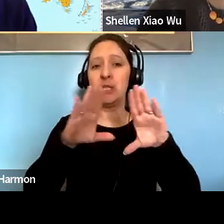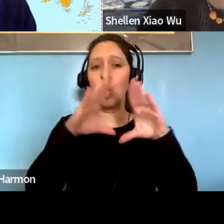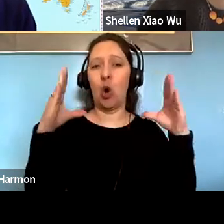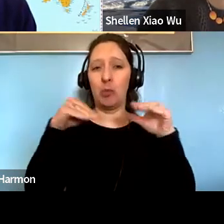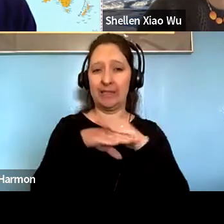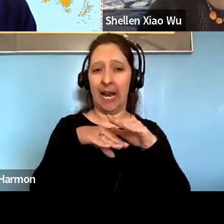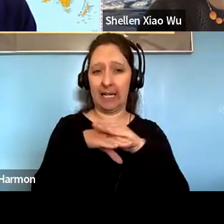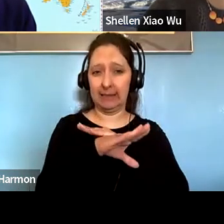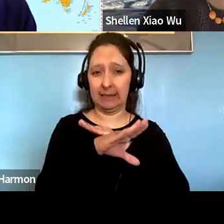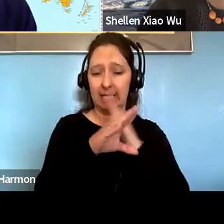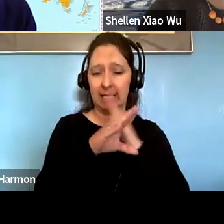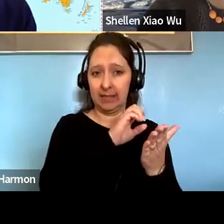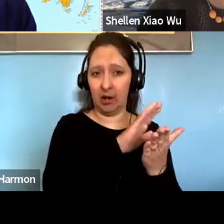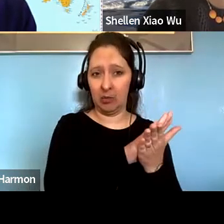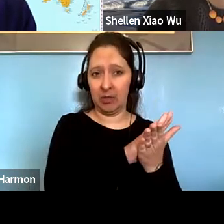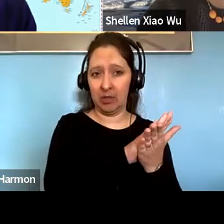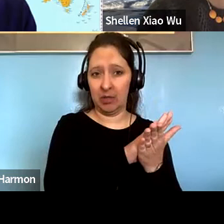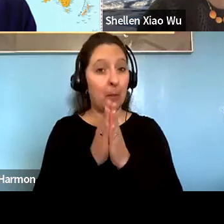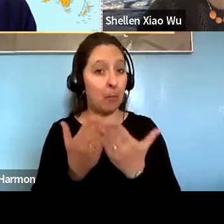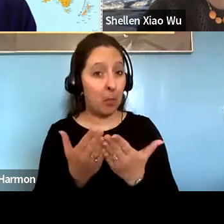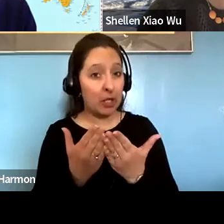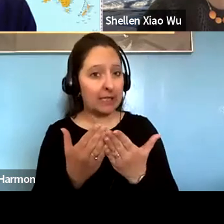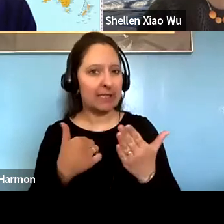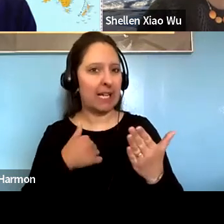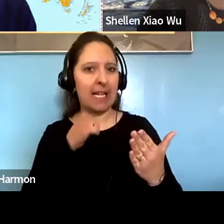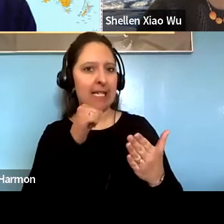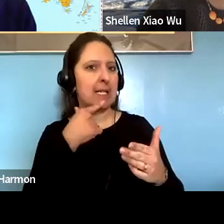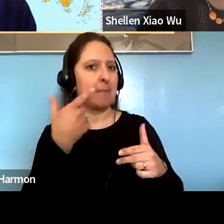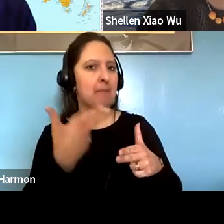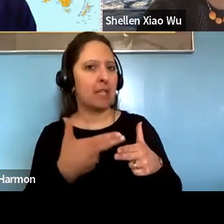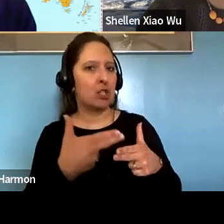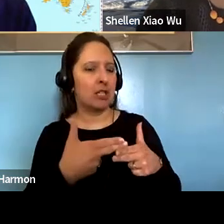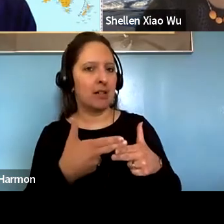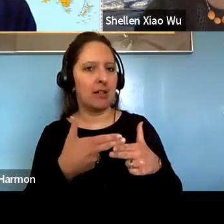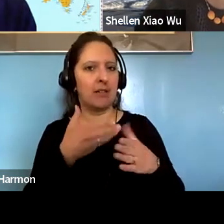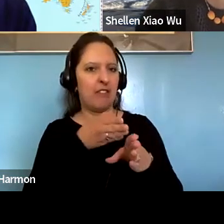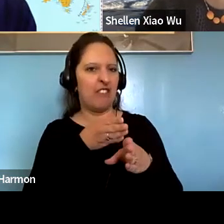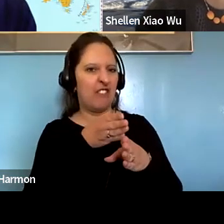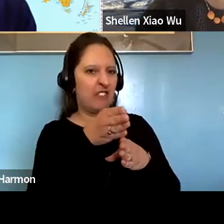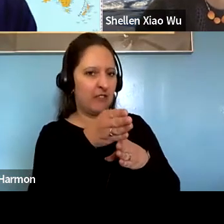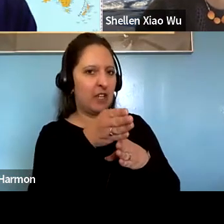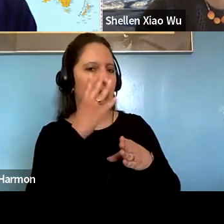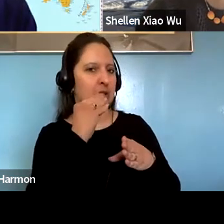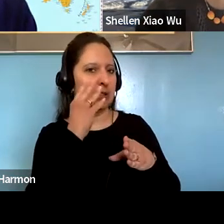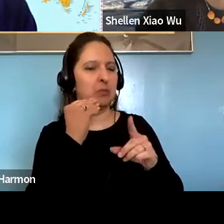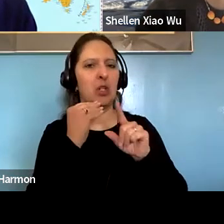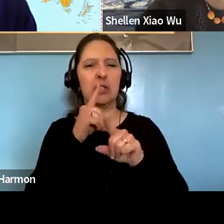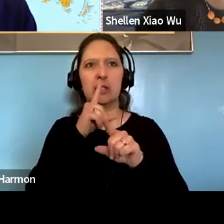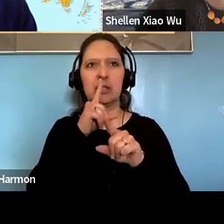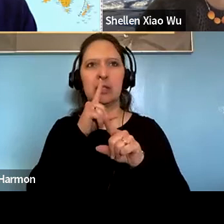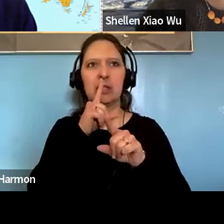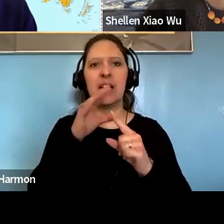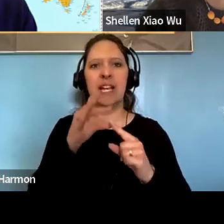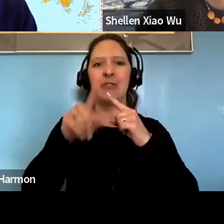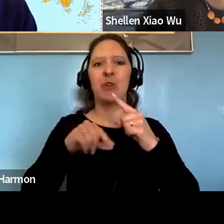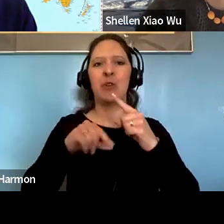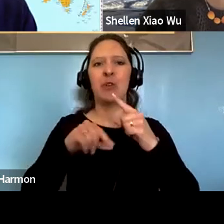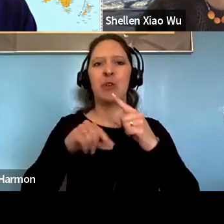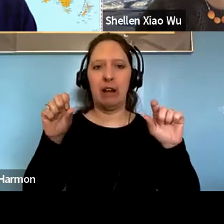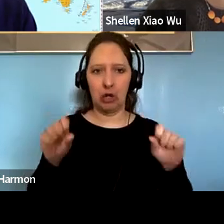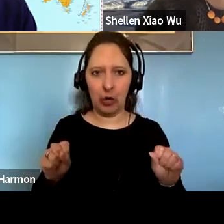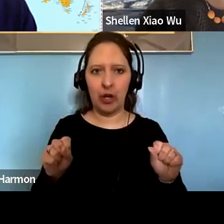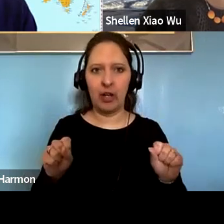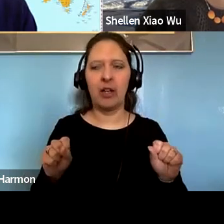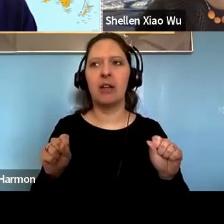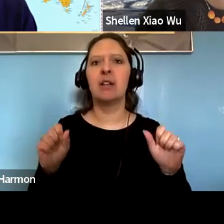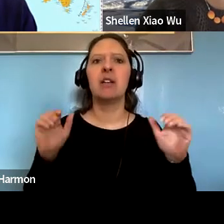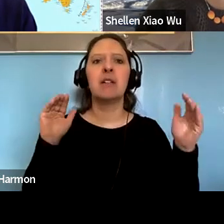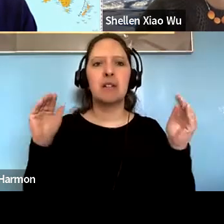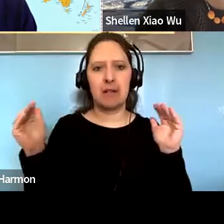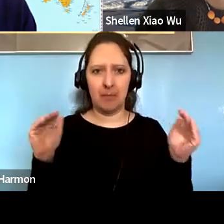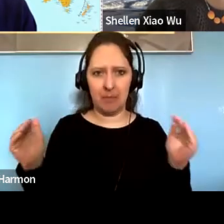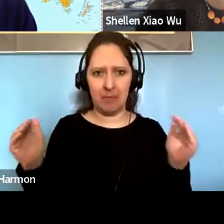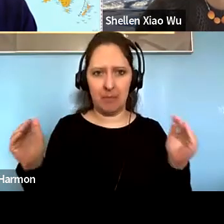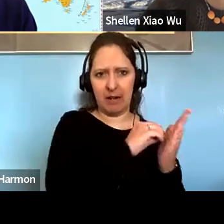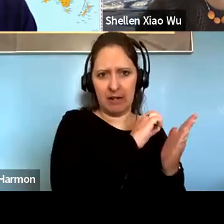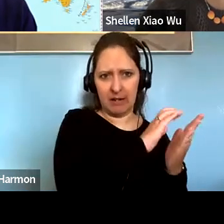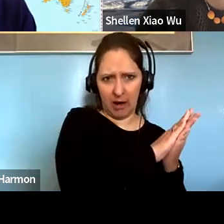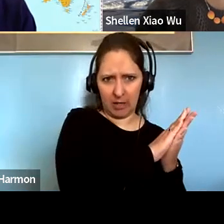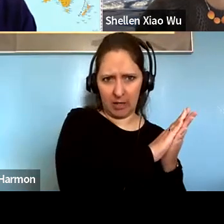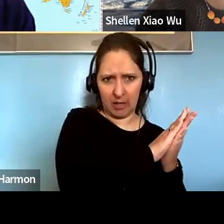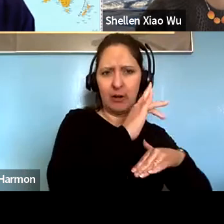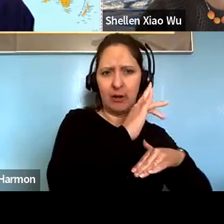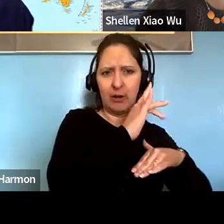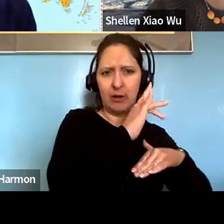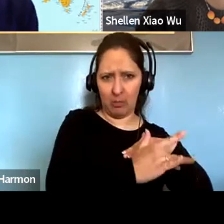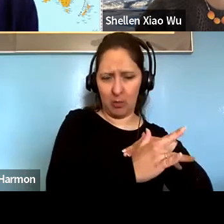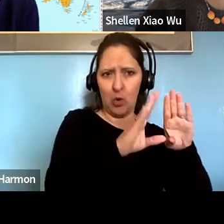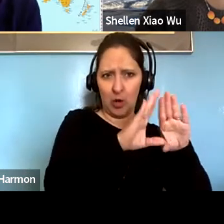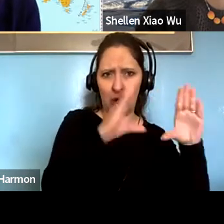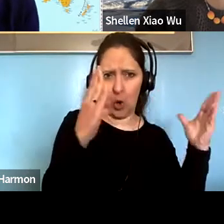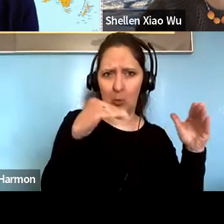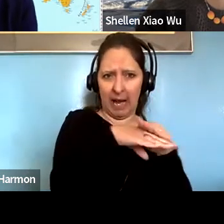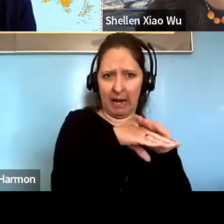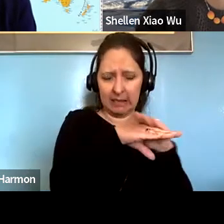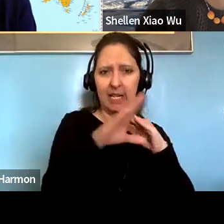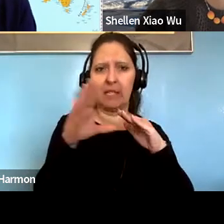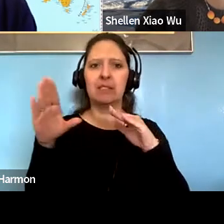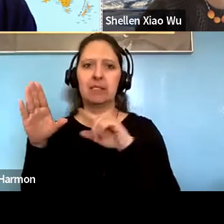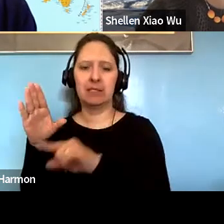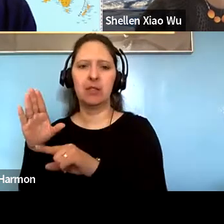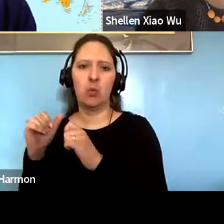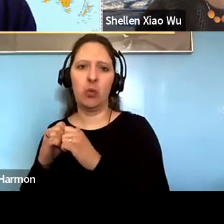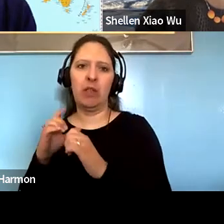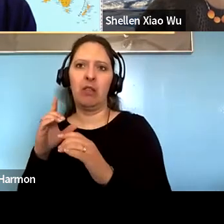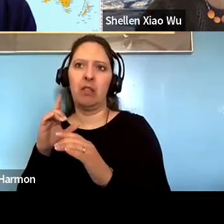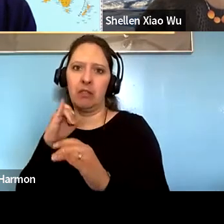Salvador Santino Regilme: I did not mention this entire field work experience, but basically what they confirmed with the field read experience and informal interviews and discussions with various people it's basically what is available on on these open access documents so.